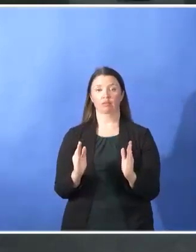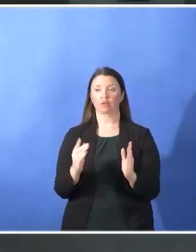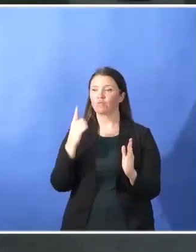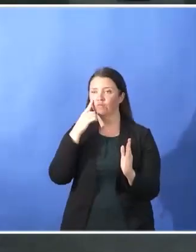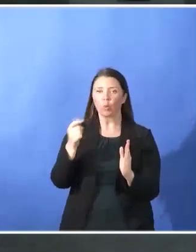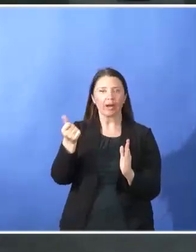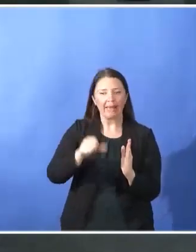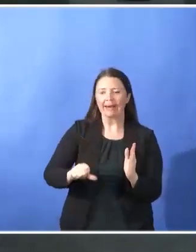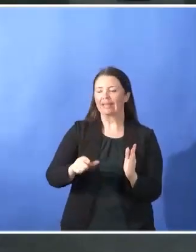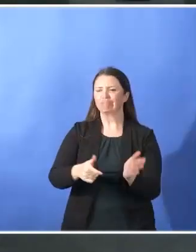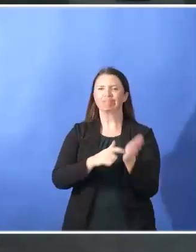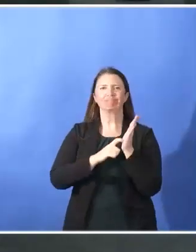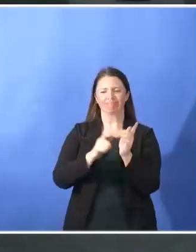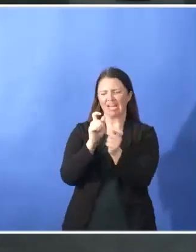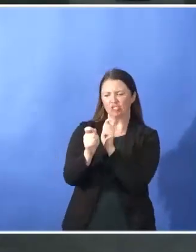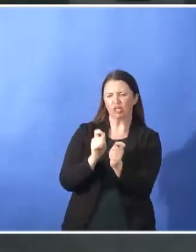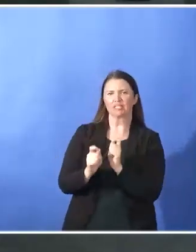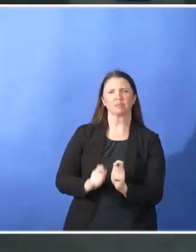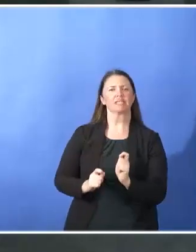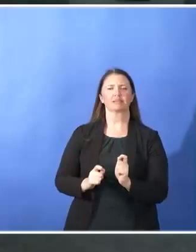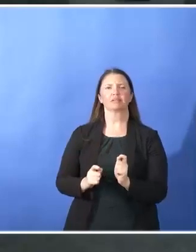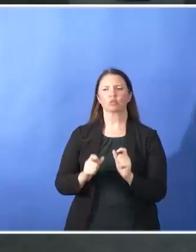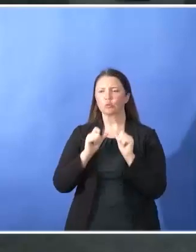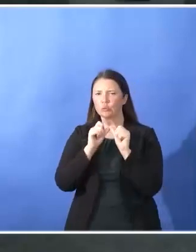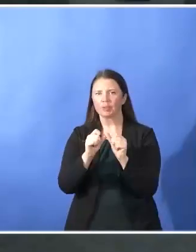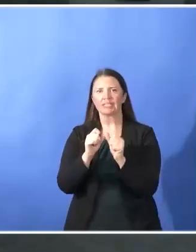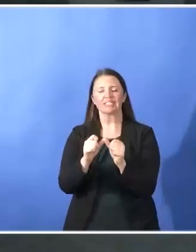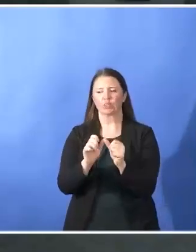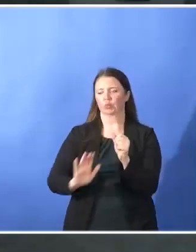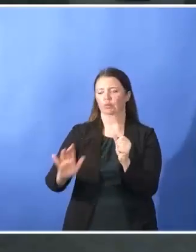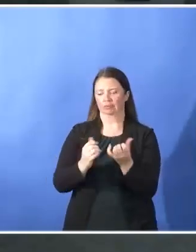CONTINUE EXISTING SERVICES AND ADJUST PLANNED OPERATIONS.